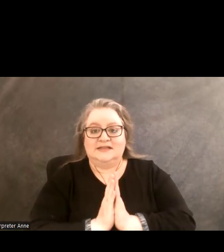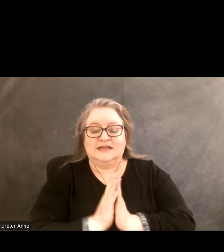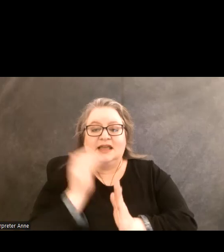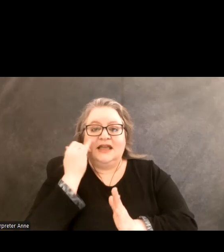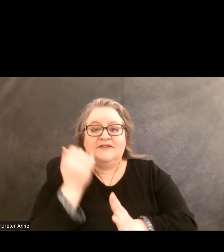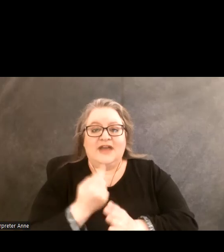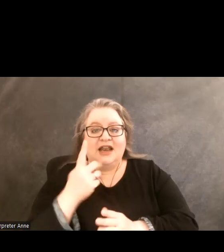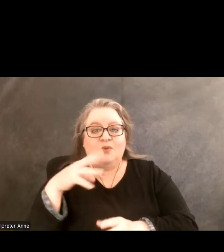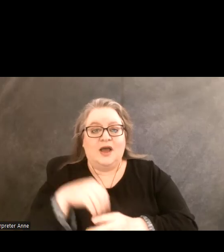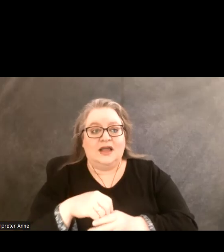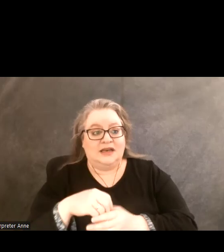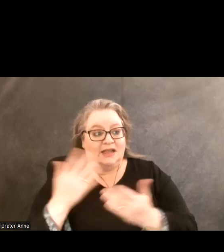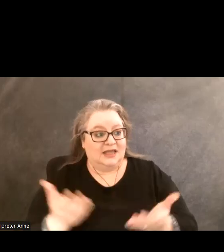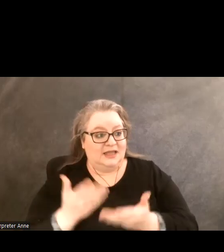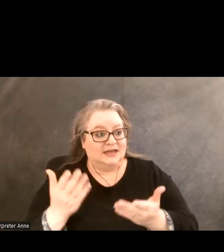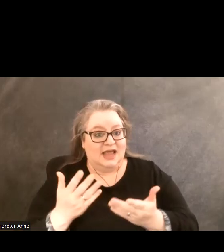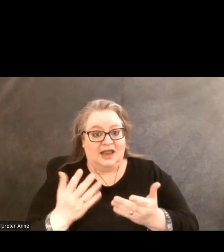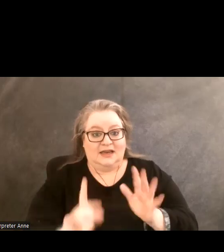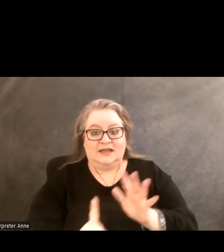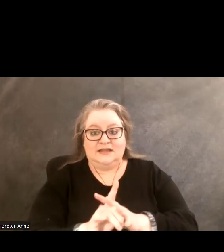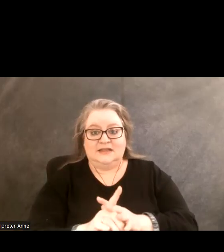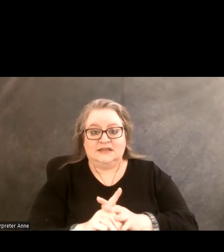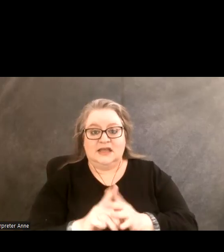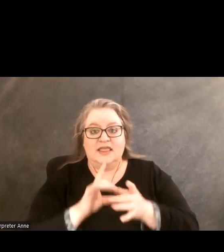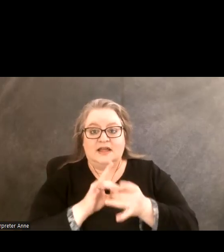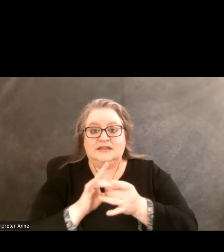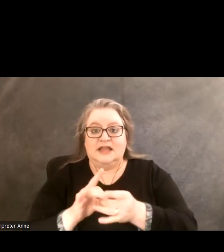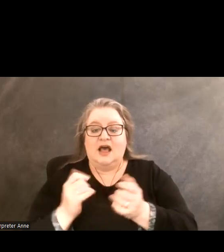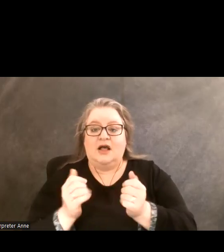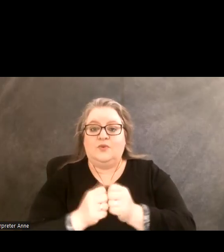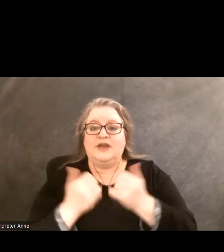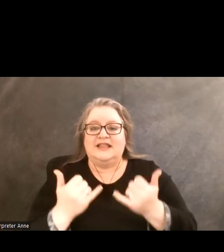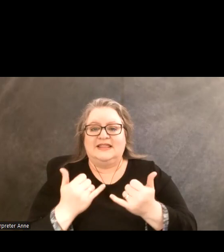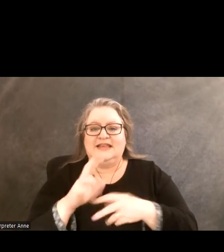attendance who has dealt with these sort of conundrums I speak